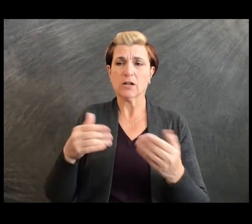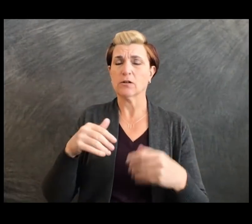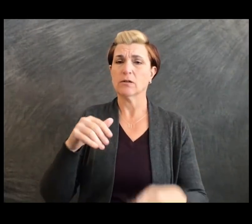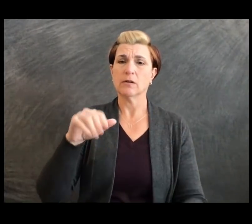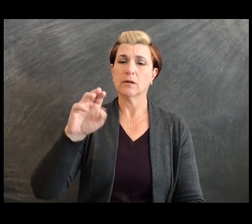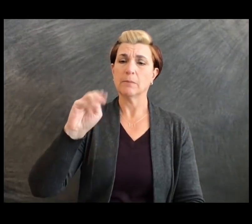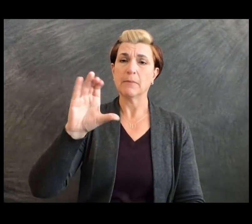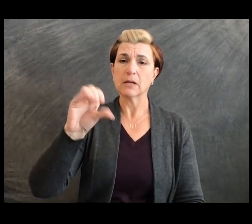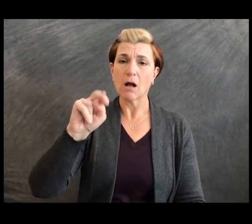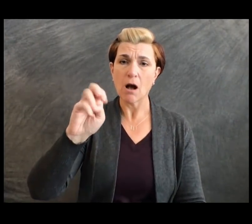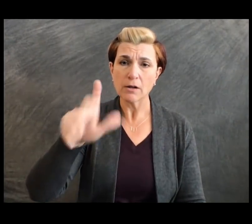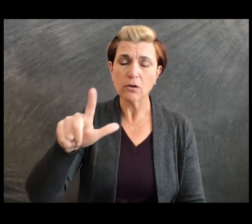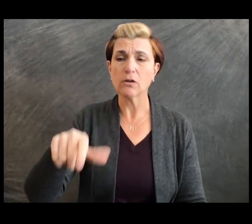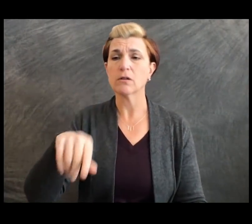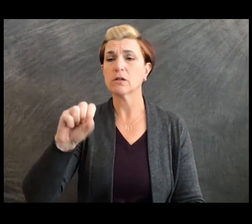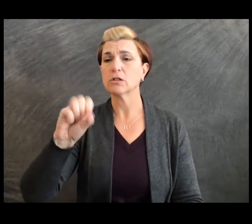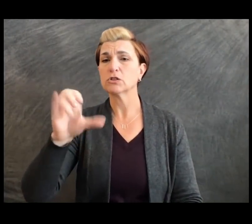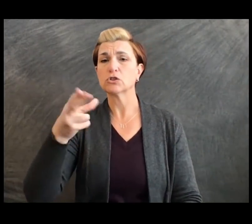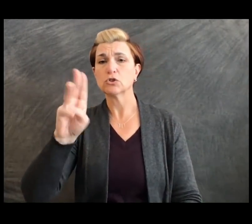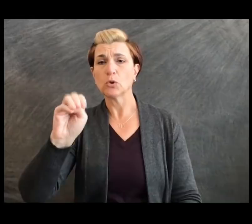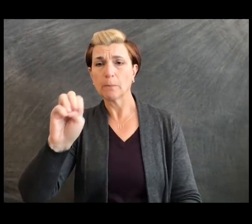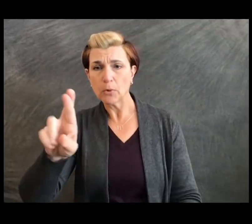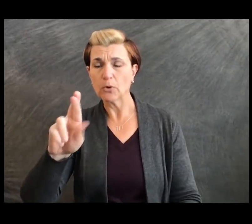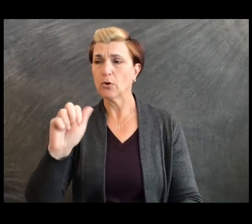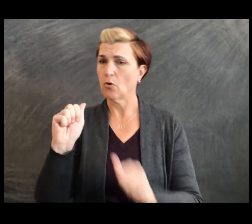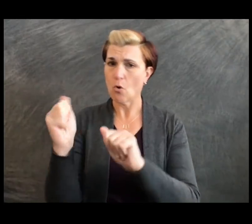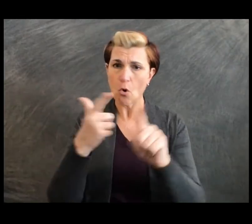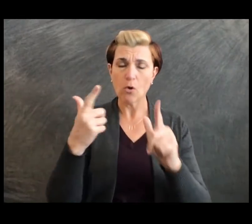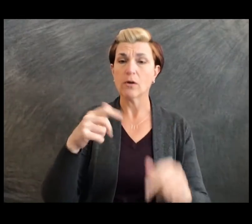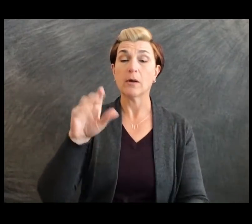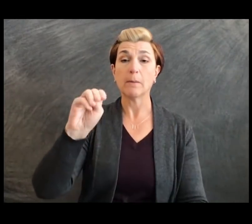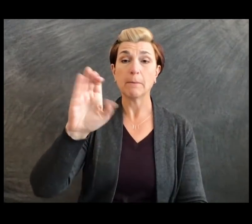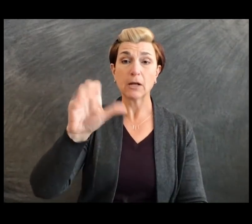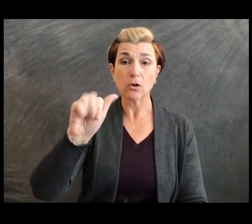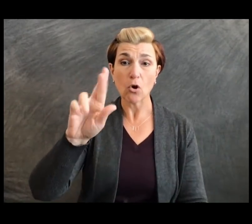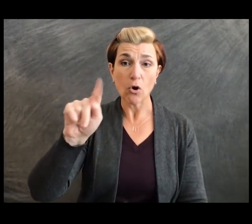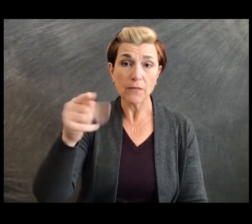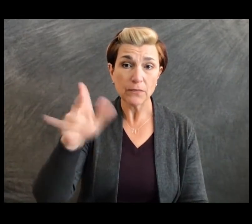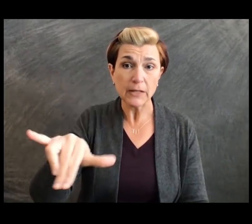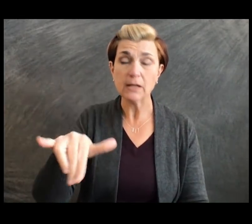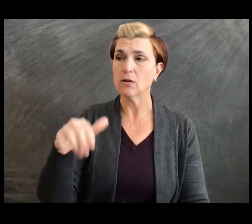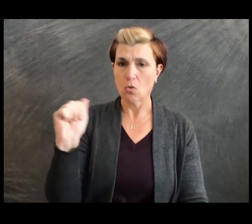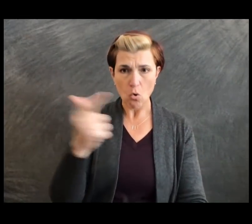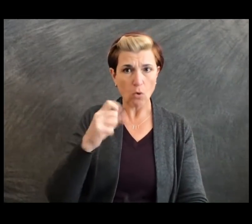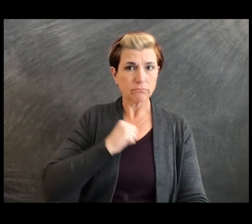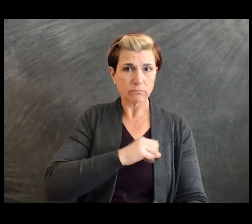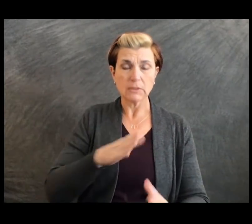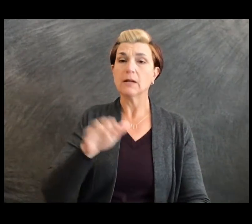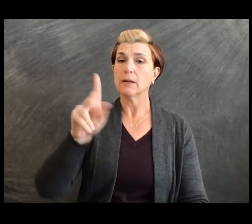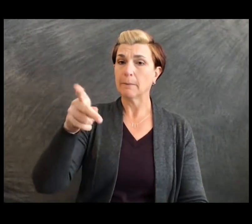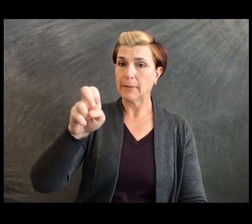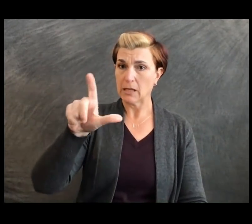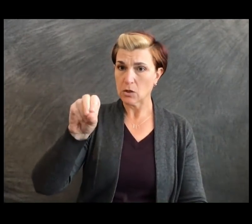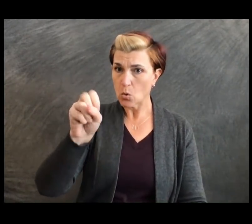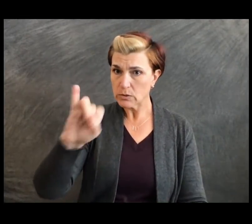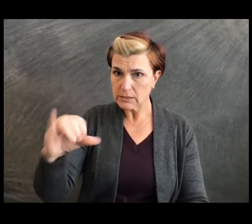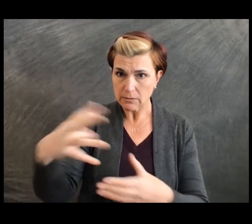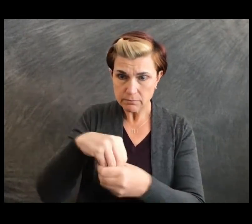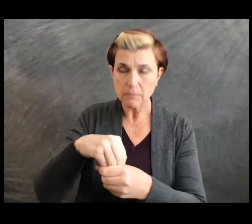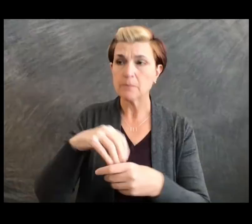the roll up there Kevin McCarthy and Nancy Pelosi they're all negotiating and